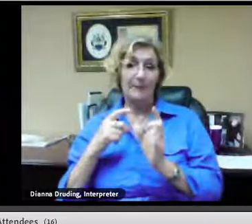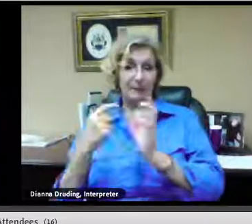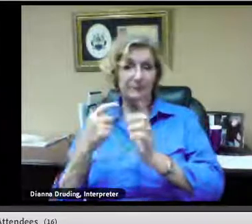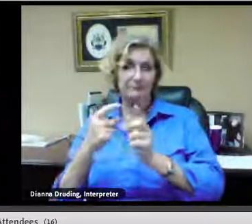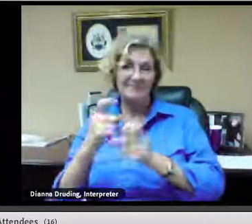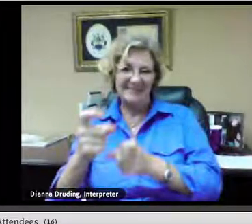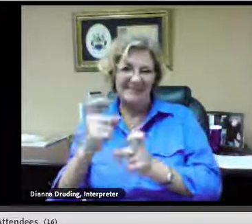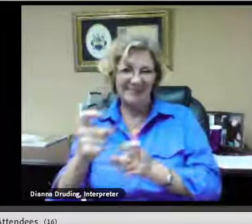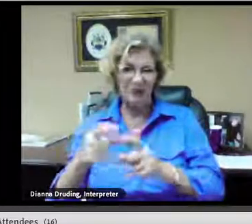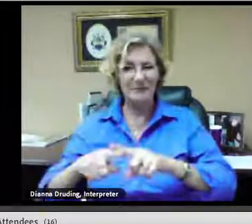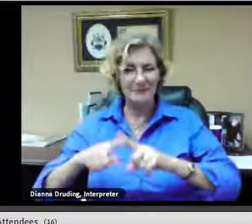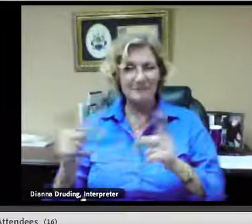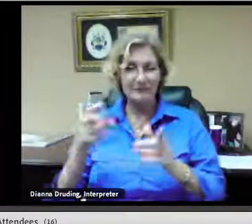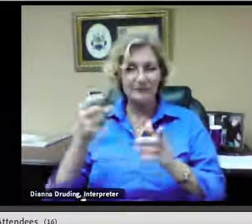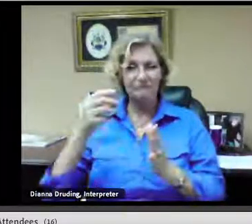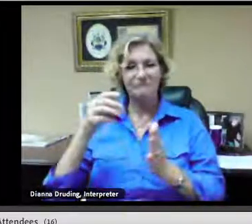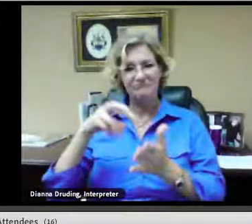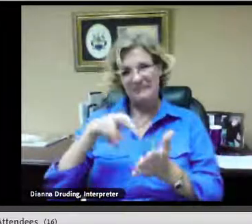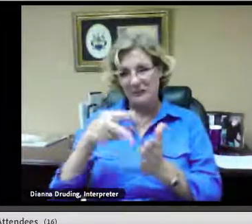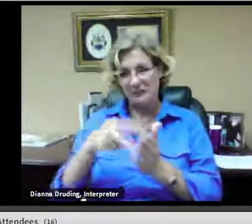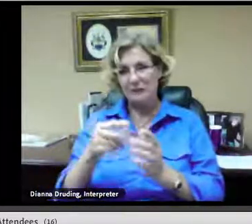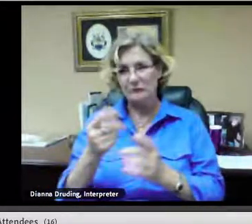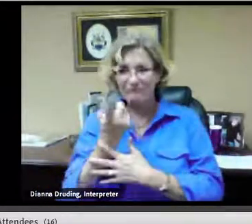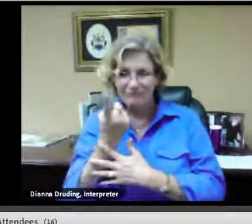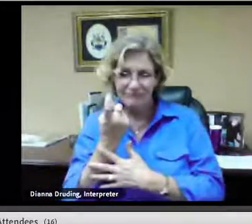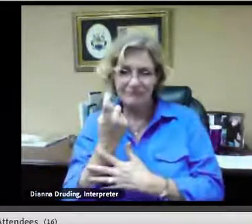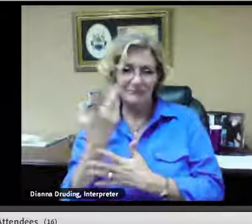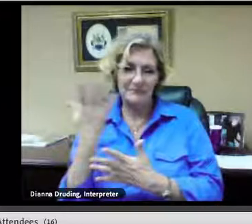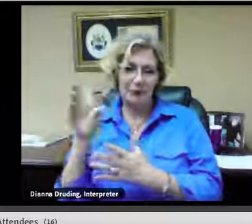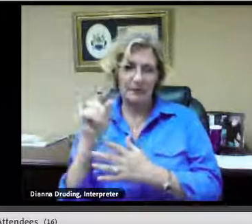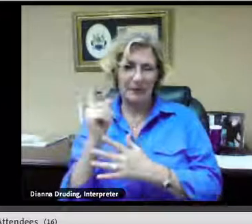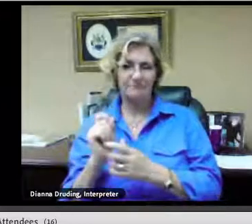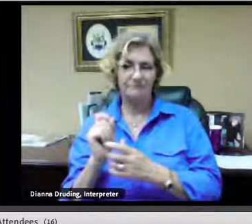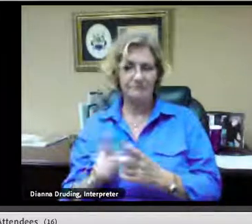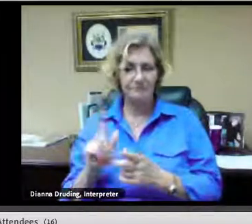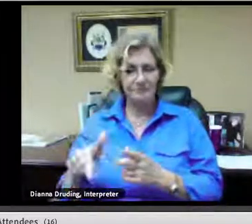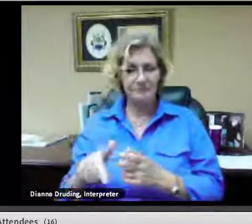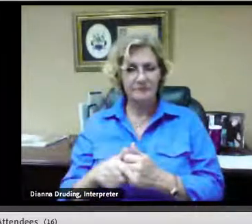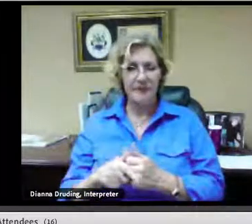But a lot of the Diversity Discovery Institute webinars will definitely overlap with this,